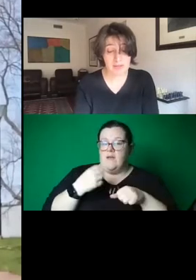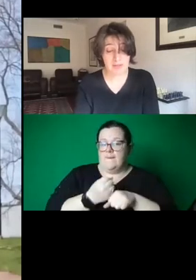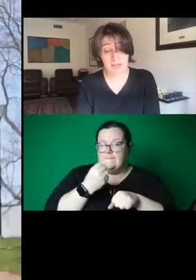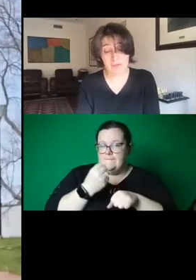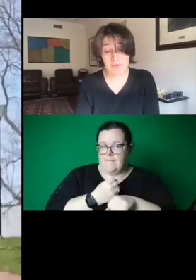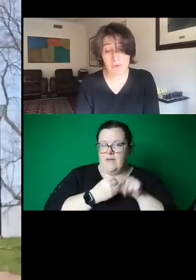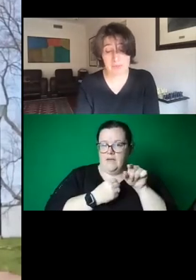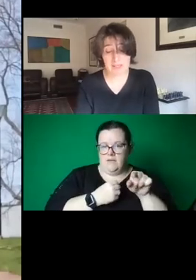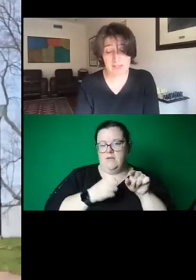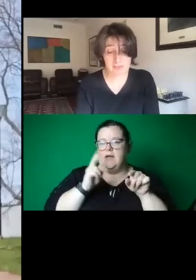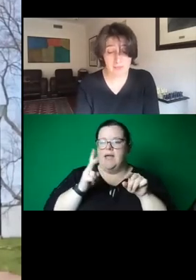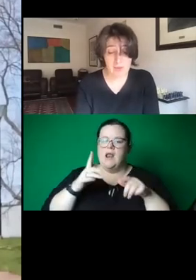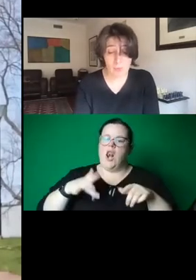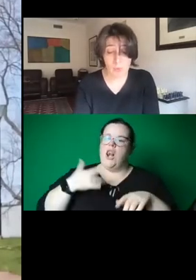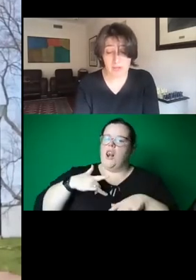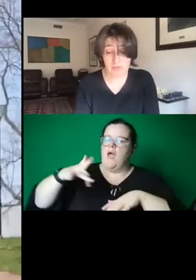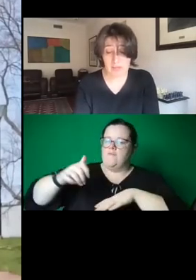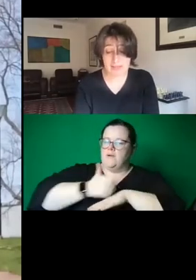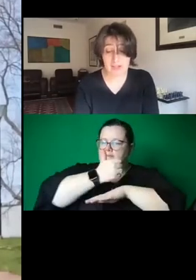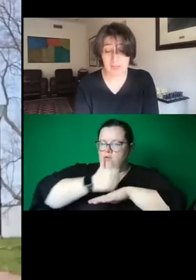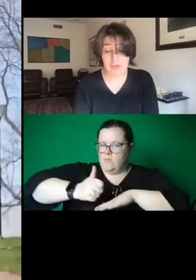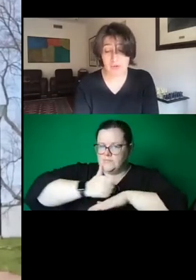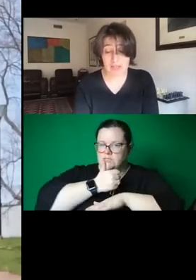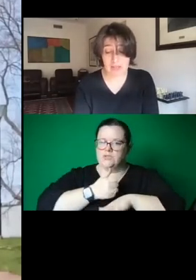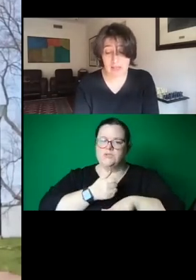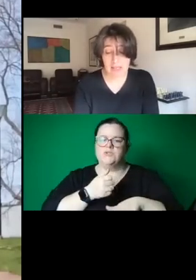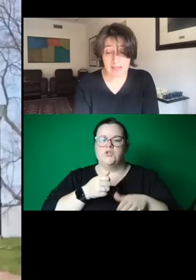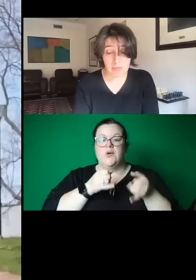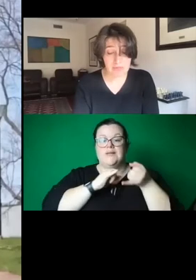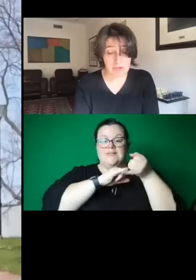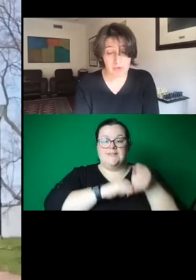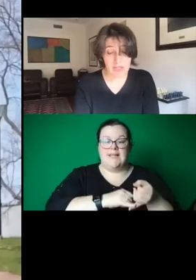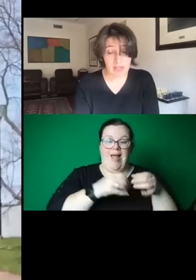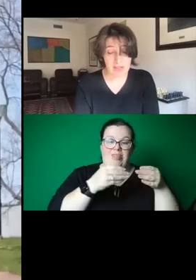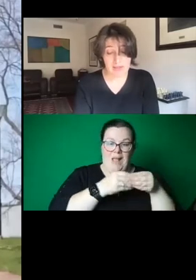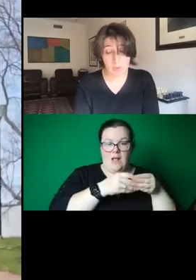live performances walking around the south bank street and the queen victoria gardens the wheels